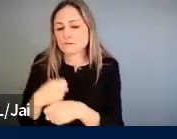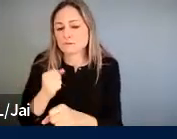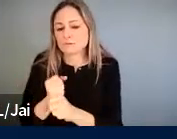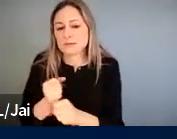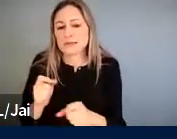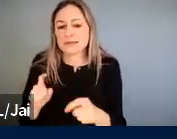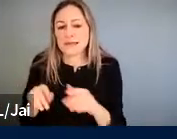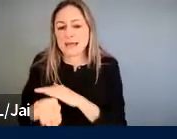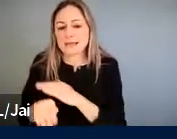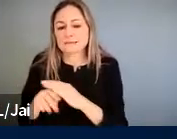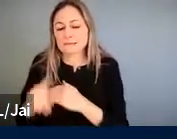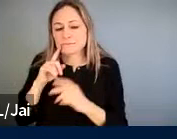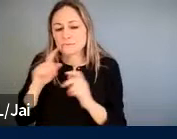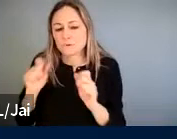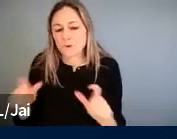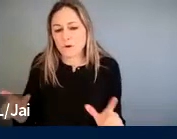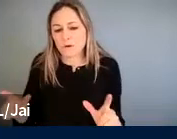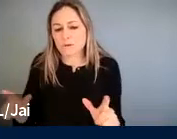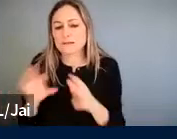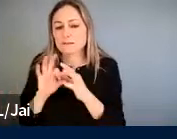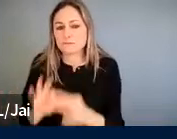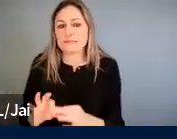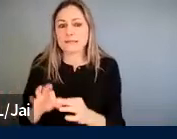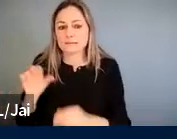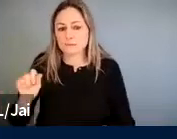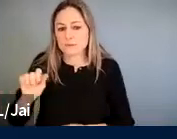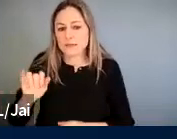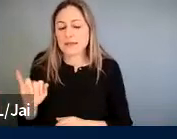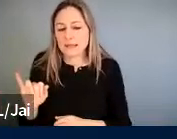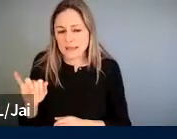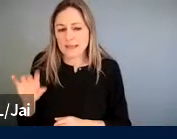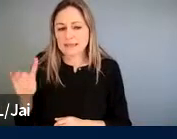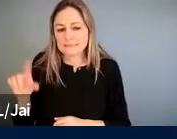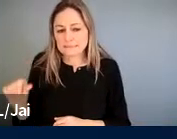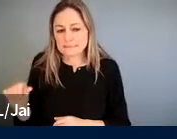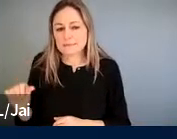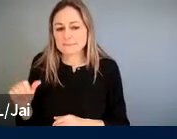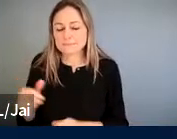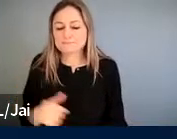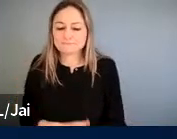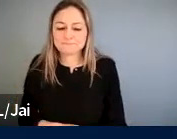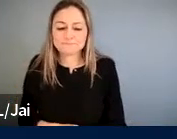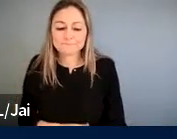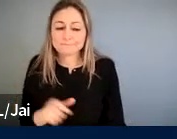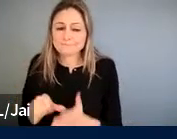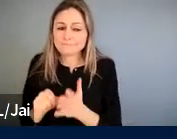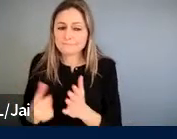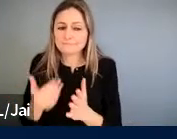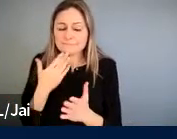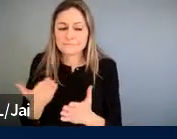especially regarding artificial intelligence and disability. I want to reiterate our thanks to all